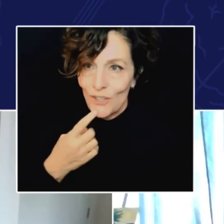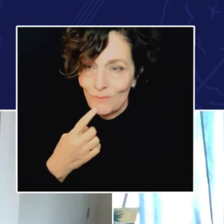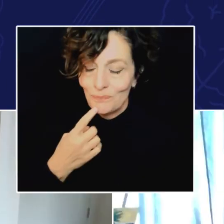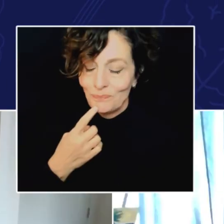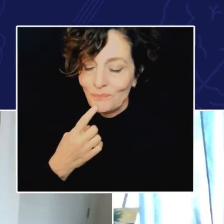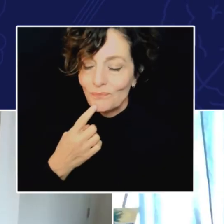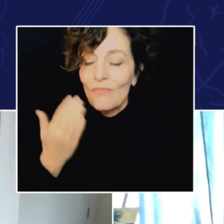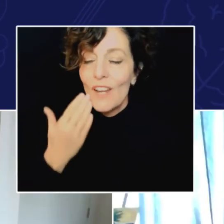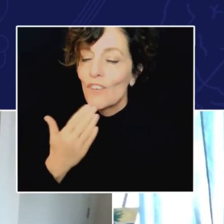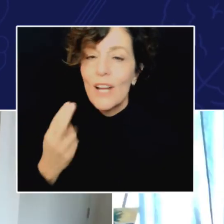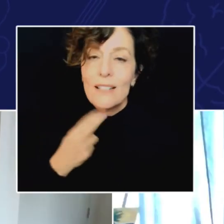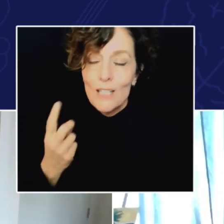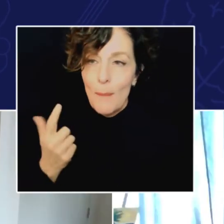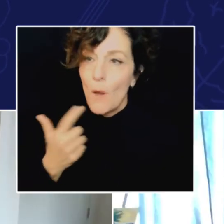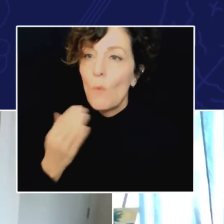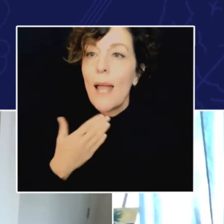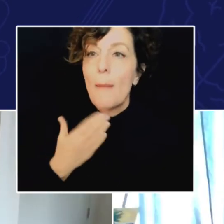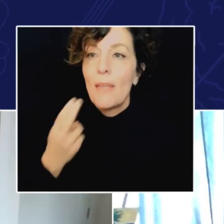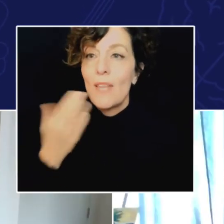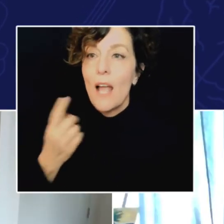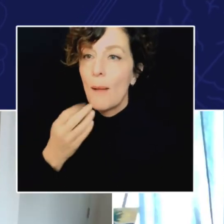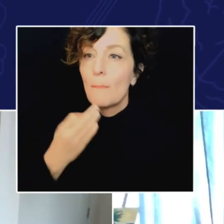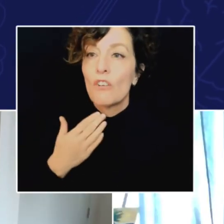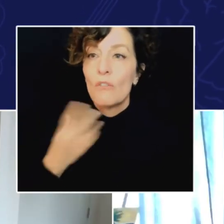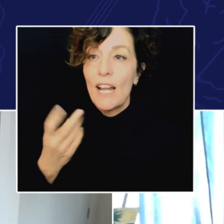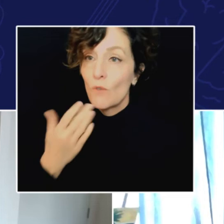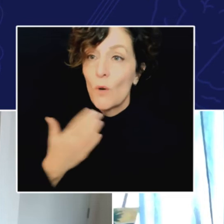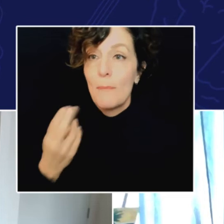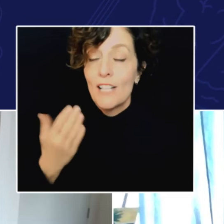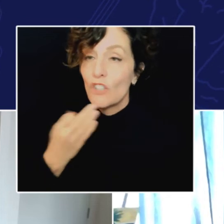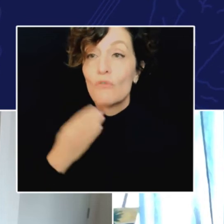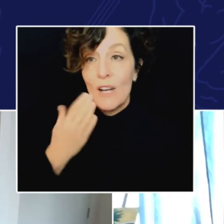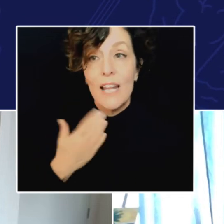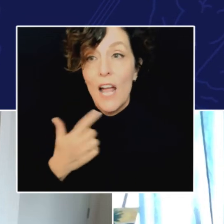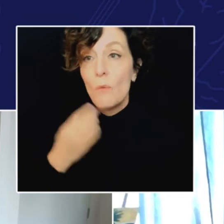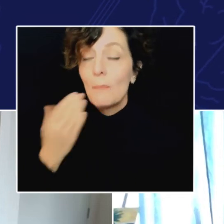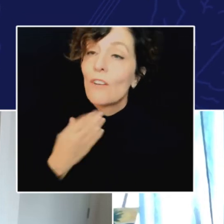[DR. RUFFIN]: So for example, when I was in the operating room as a trainee I would be around the table,